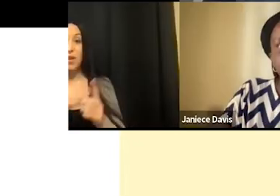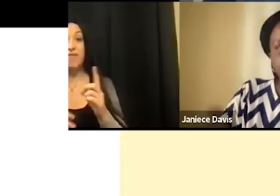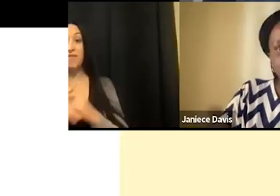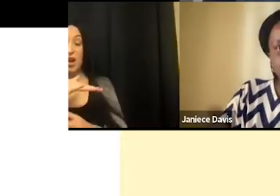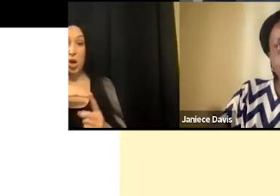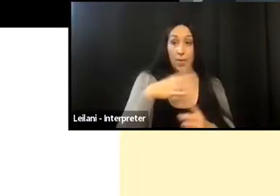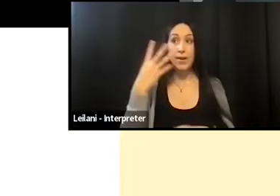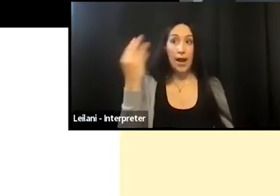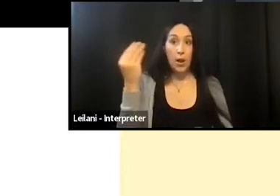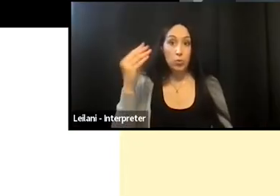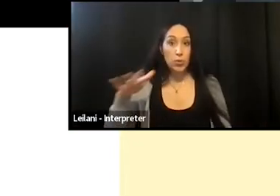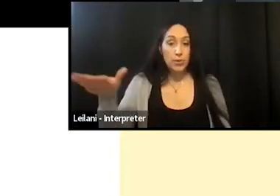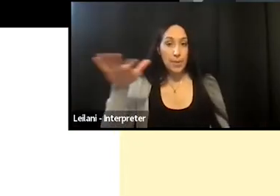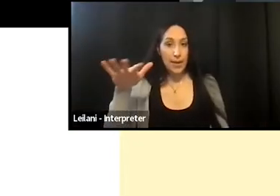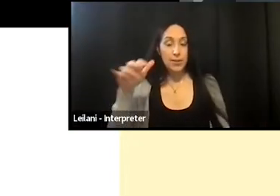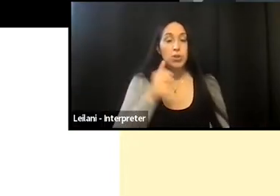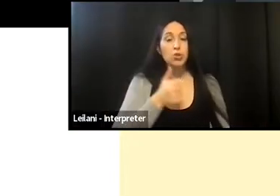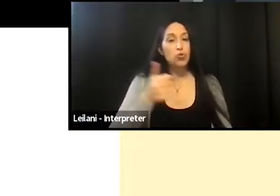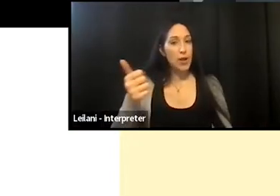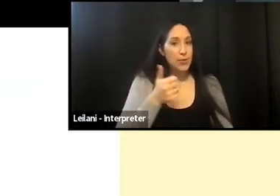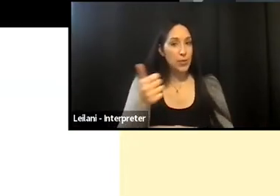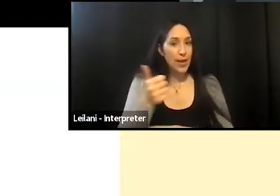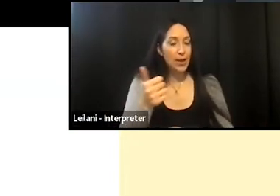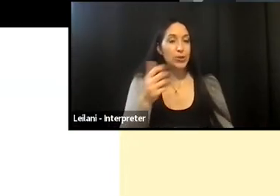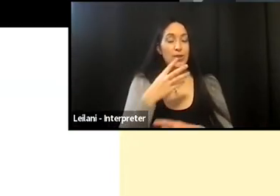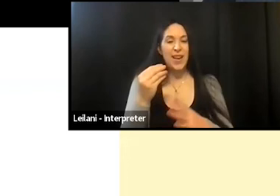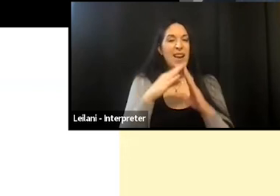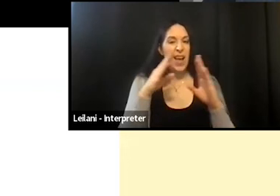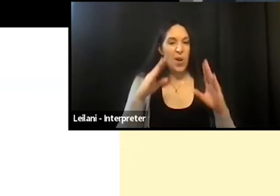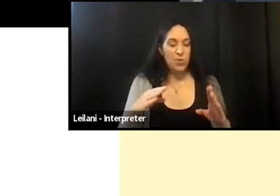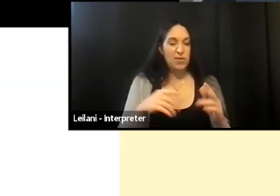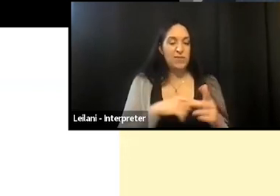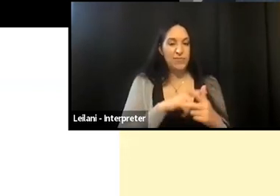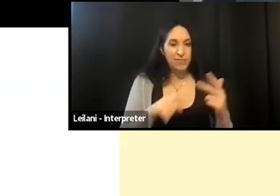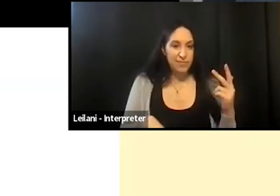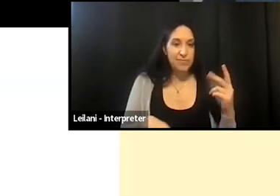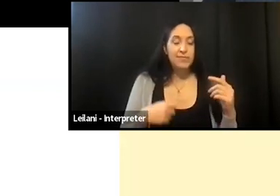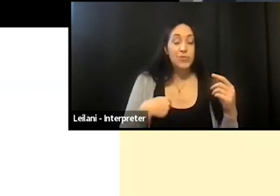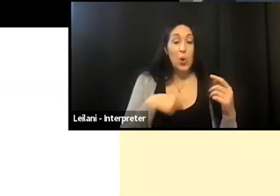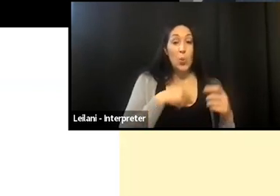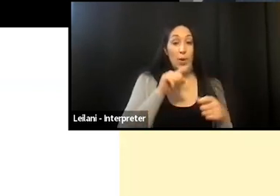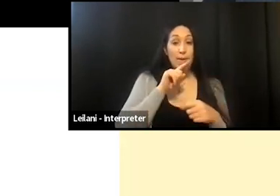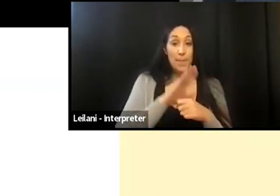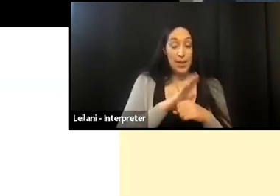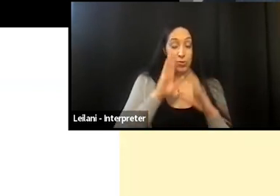transportation and housing. So we are committed here at Miami-Dade to ensure that we are focusing on housing policies